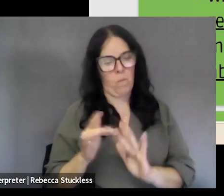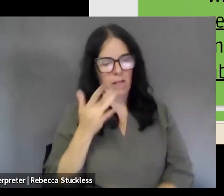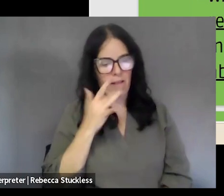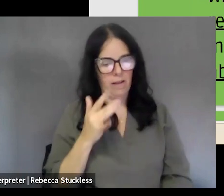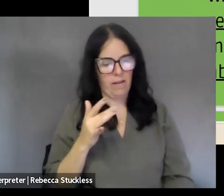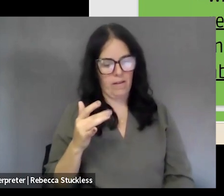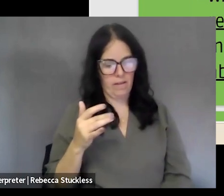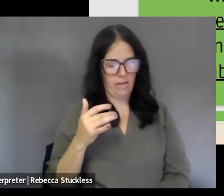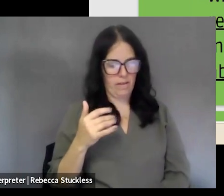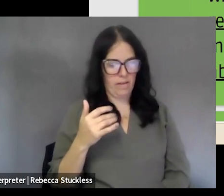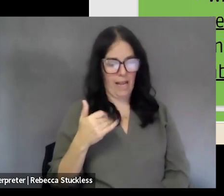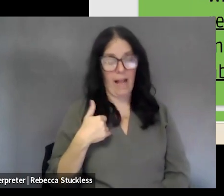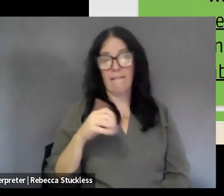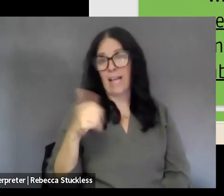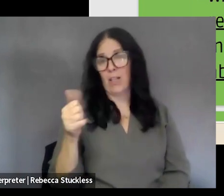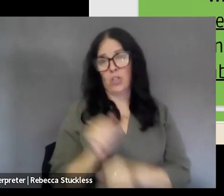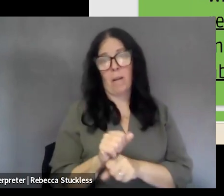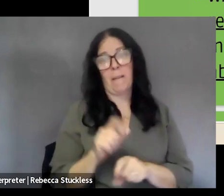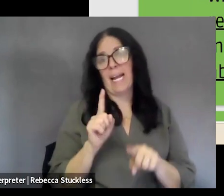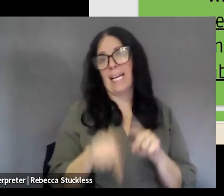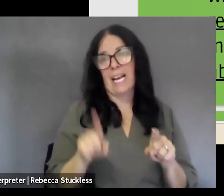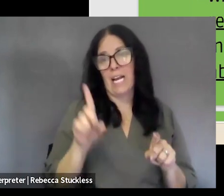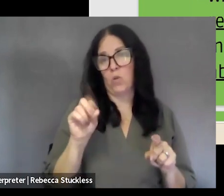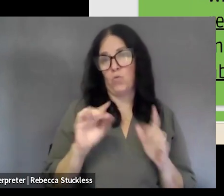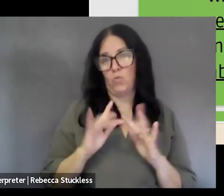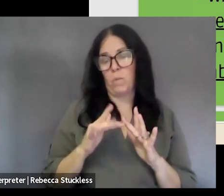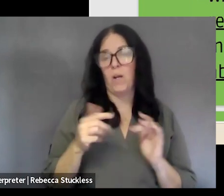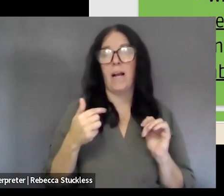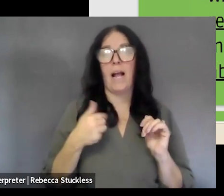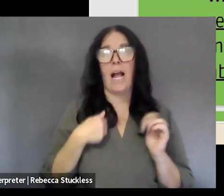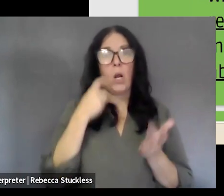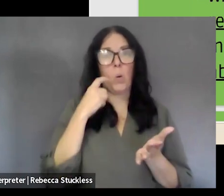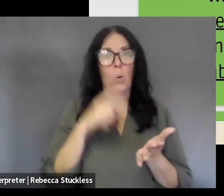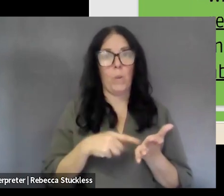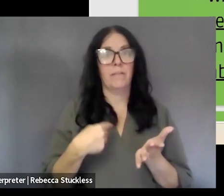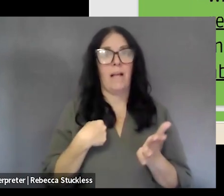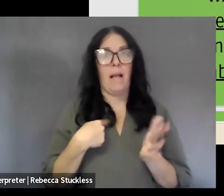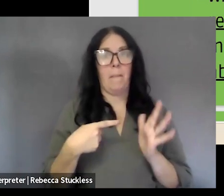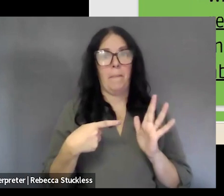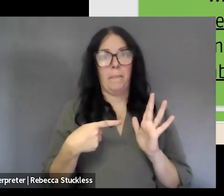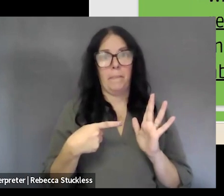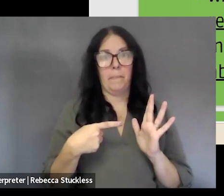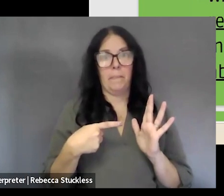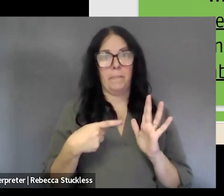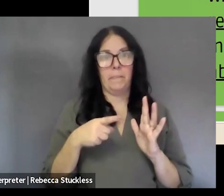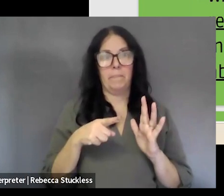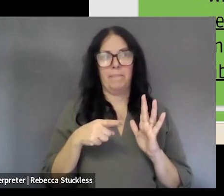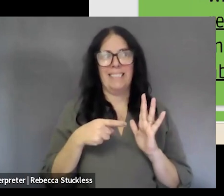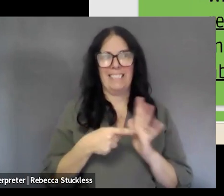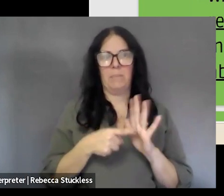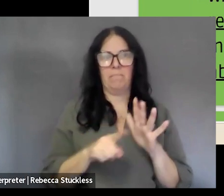cannot do remotely, and I'm noticing that I am symptomatic at that job so what options do